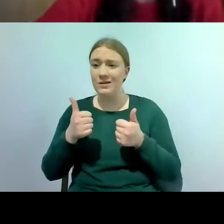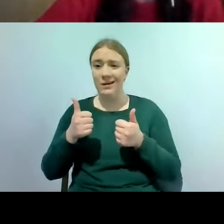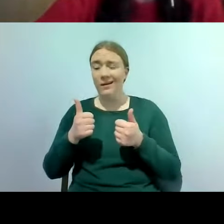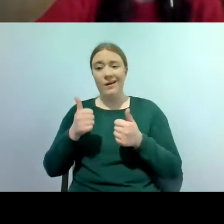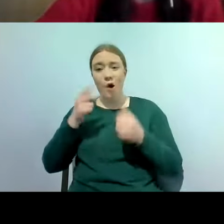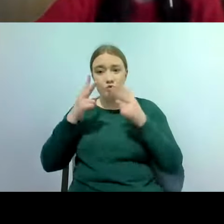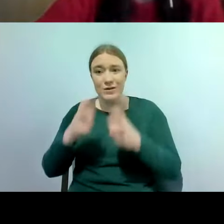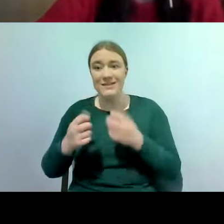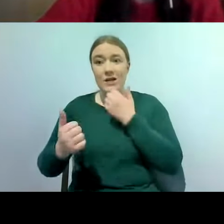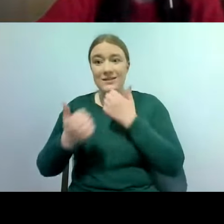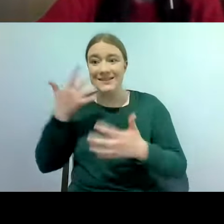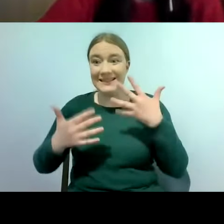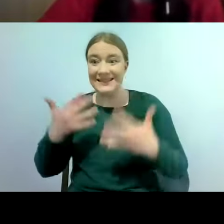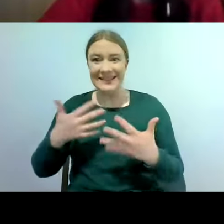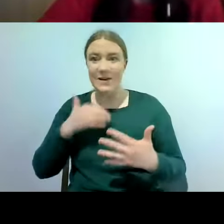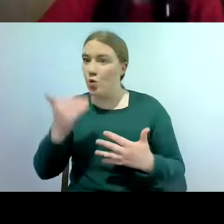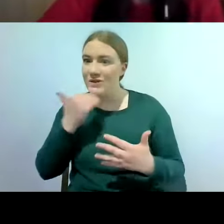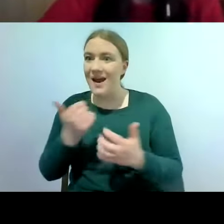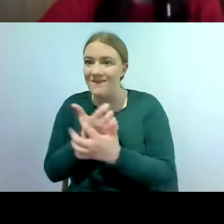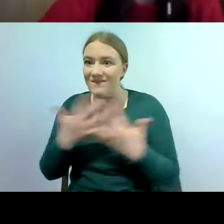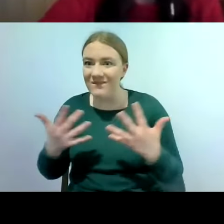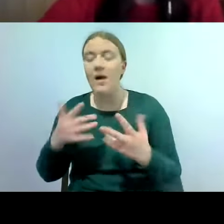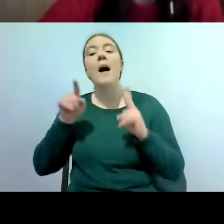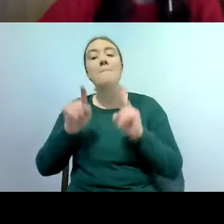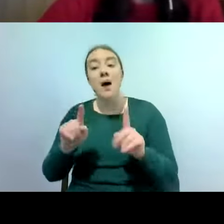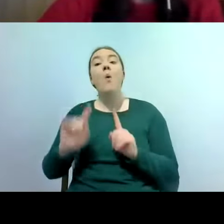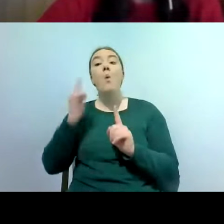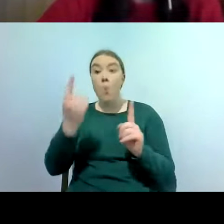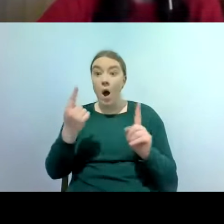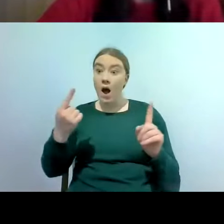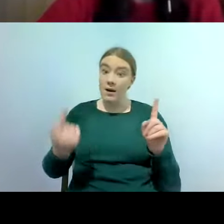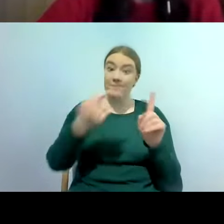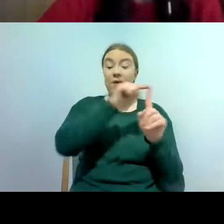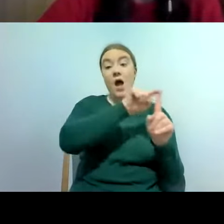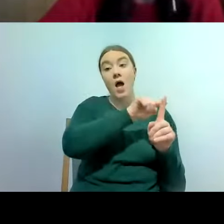down in the winter descended straight over the weir i think it was in about less than an hour